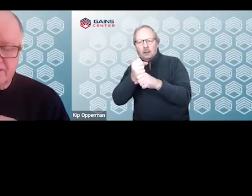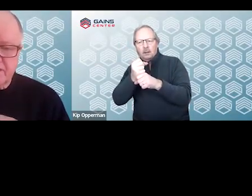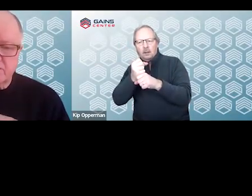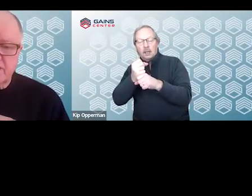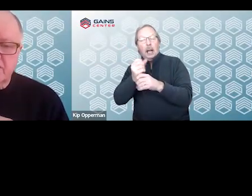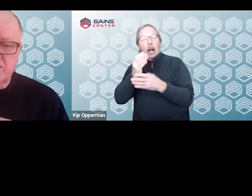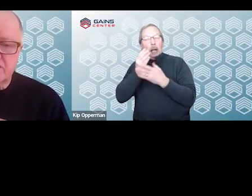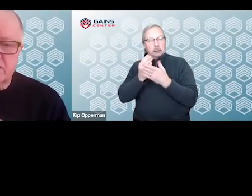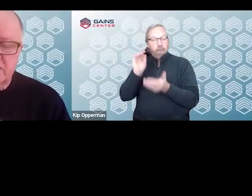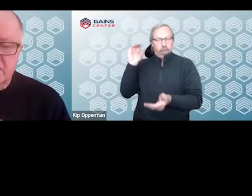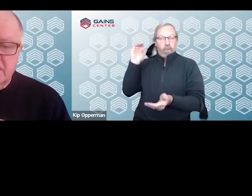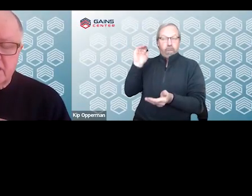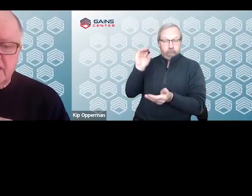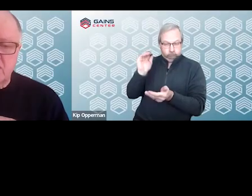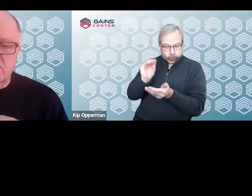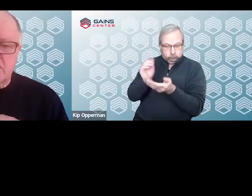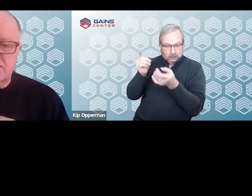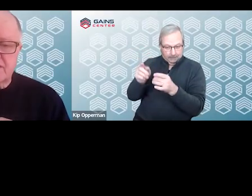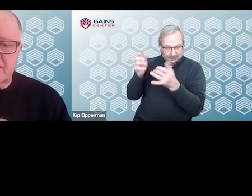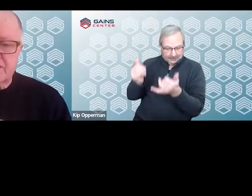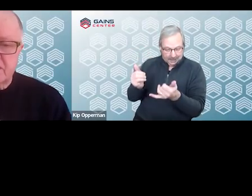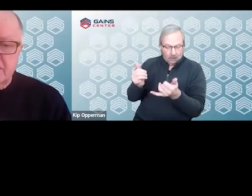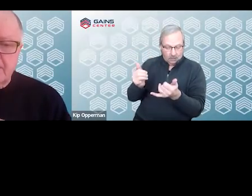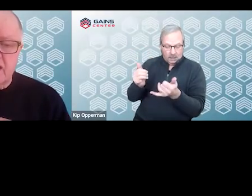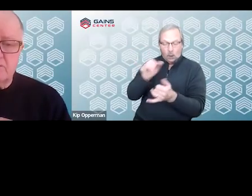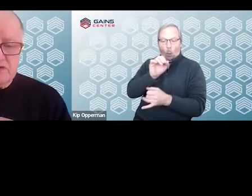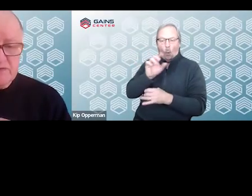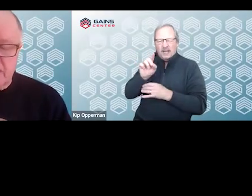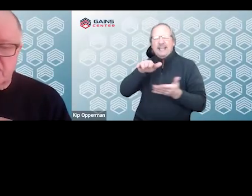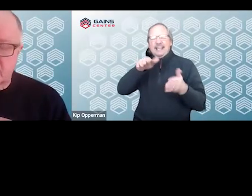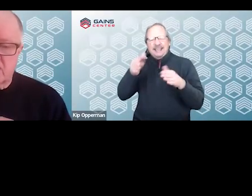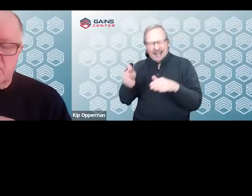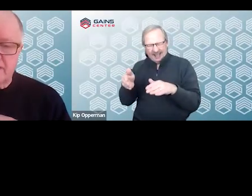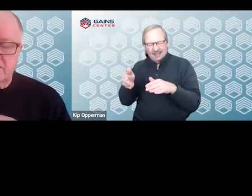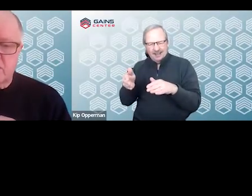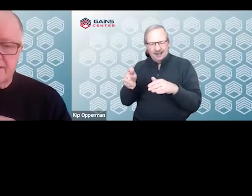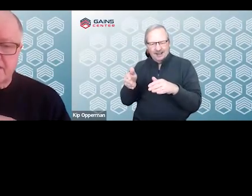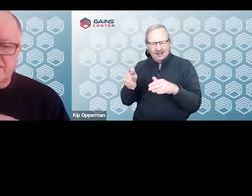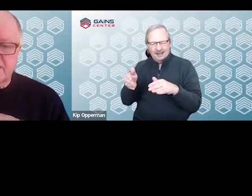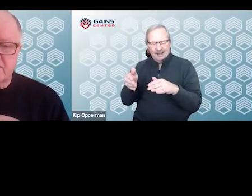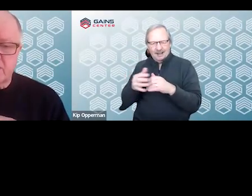a significant reduction in overdose deaths, which has been a great, great thing to see,